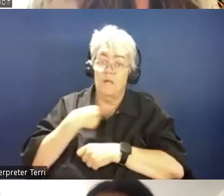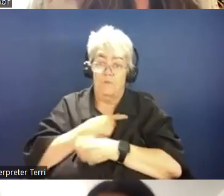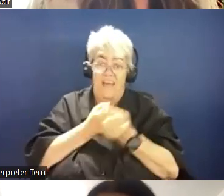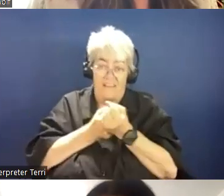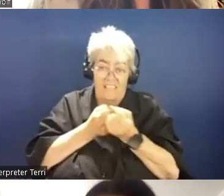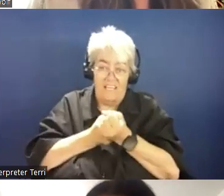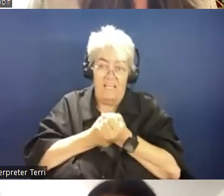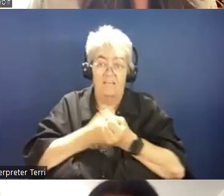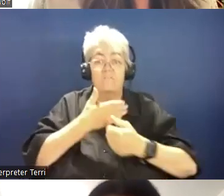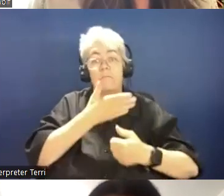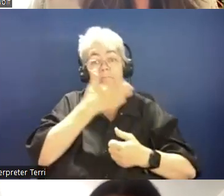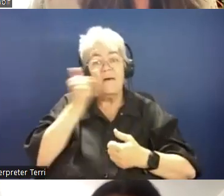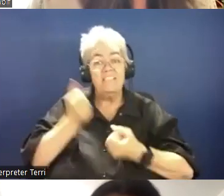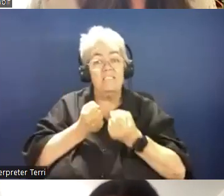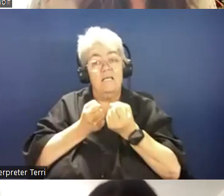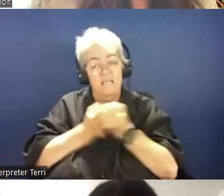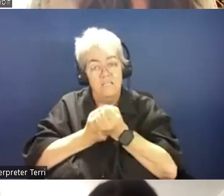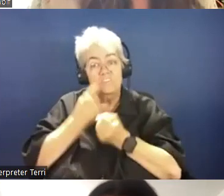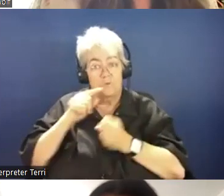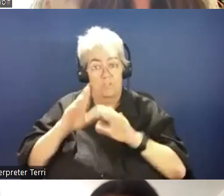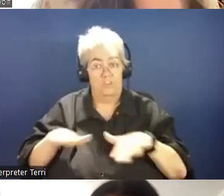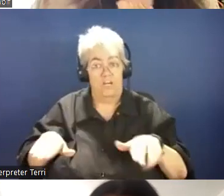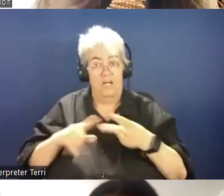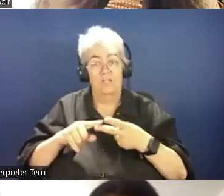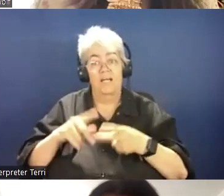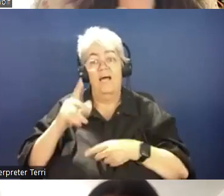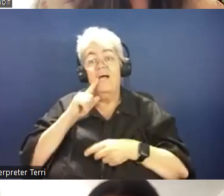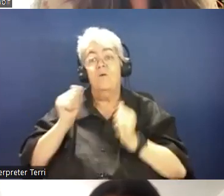interest of the child, kin placement, and the proper placement for those parties involved,